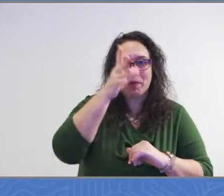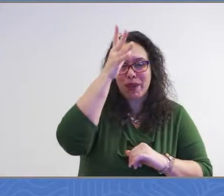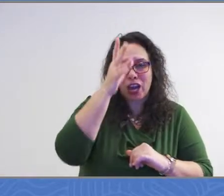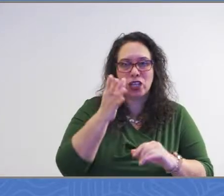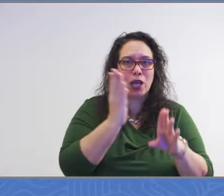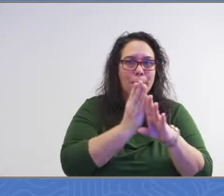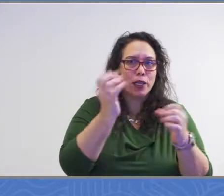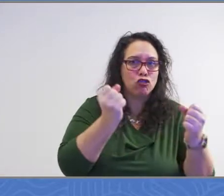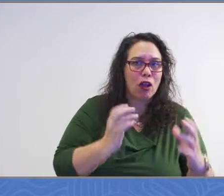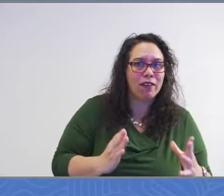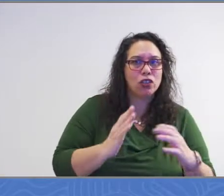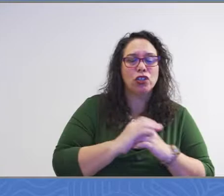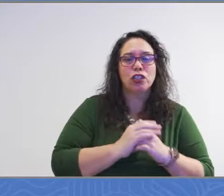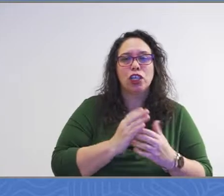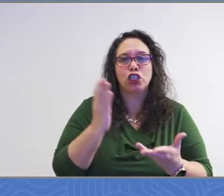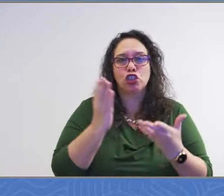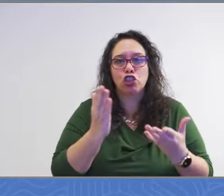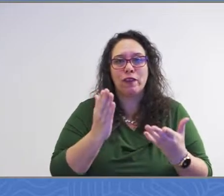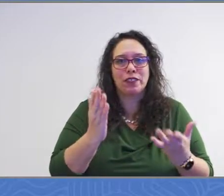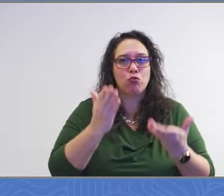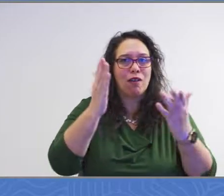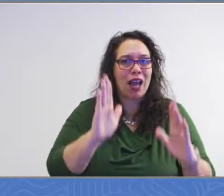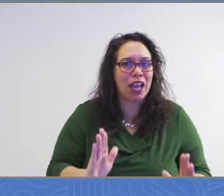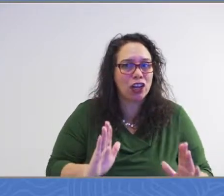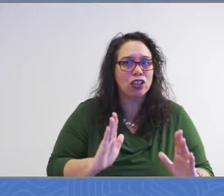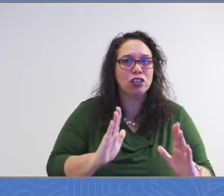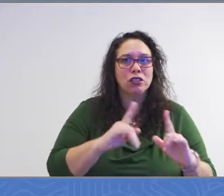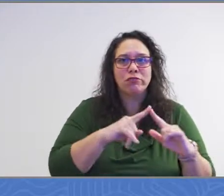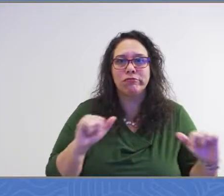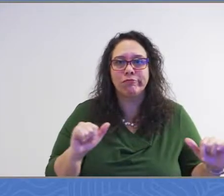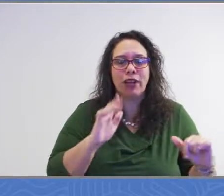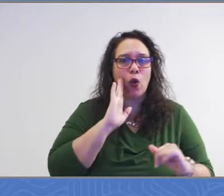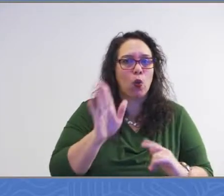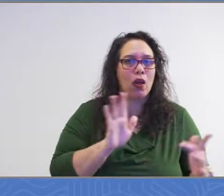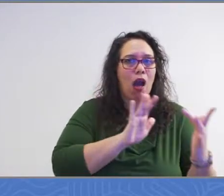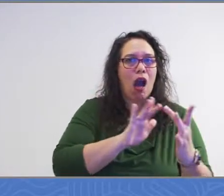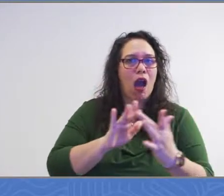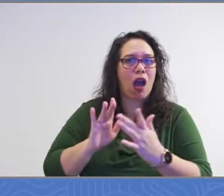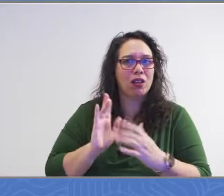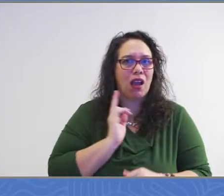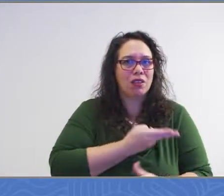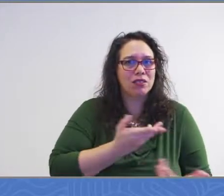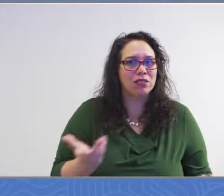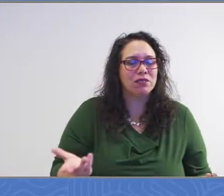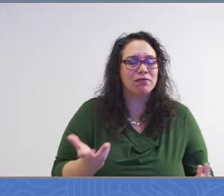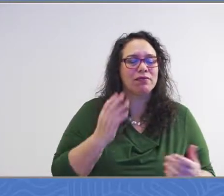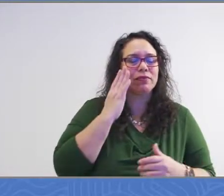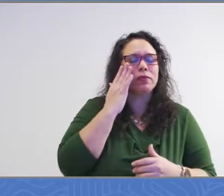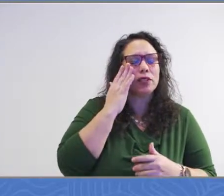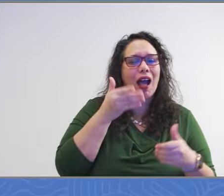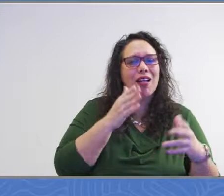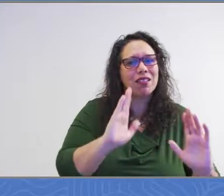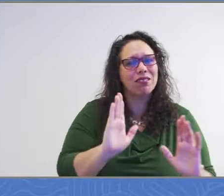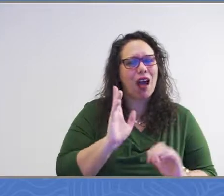et cetera, that we we'll be coming in contact with. All I'm asking is that you allow us the chance to protect ourselves,